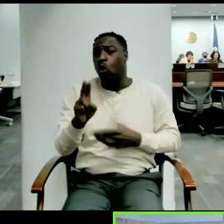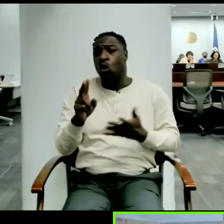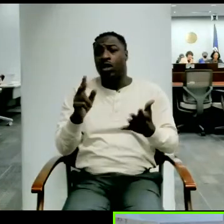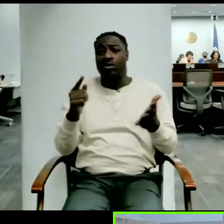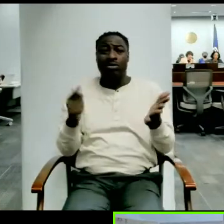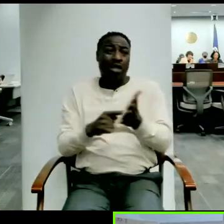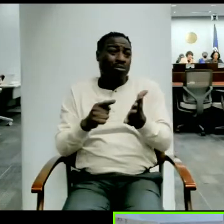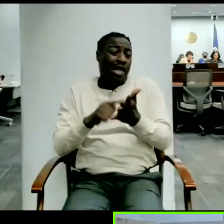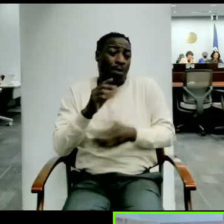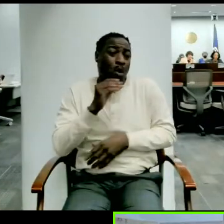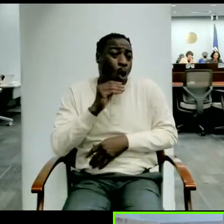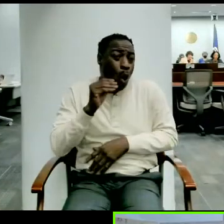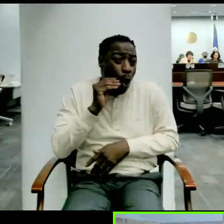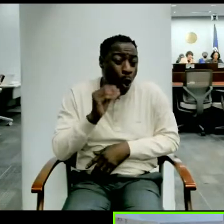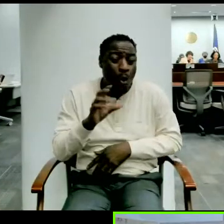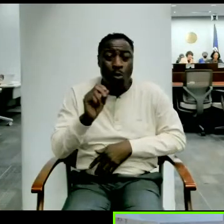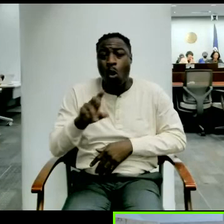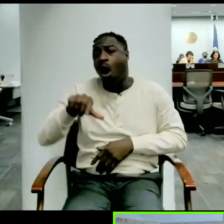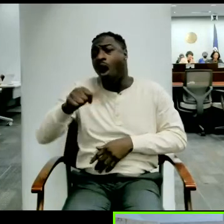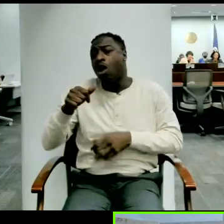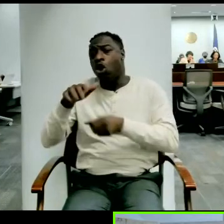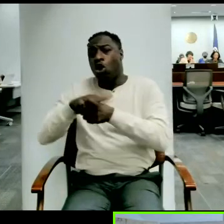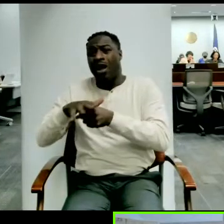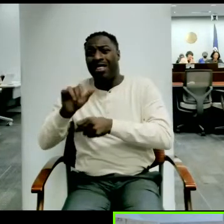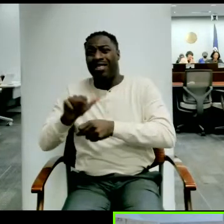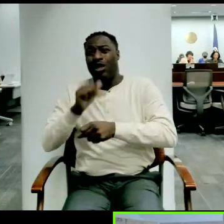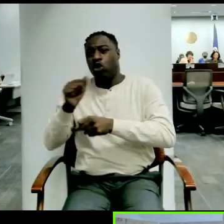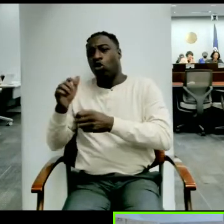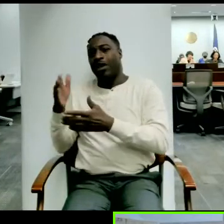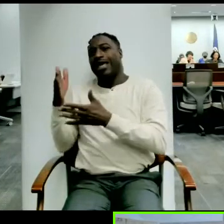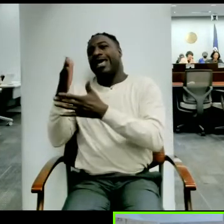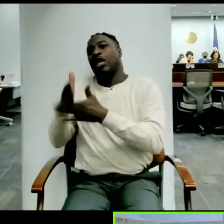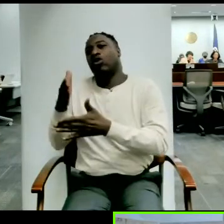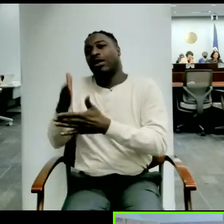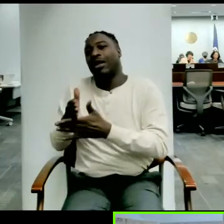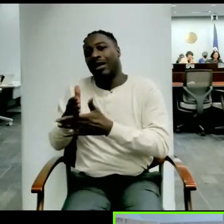but sometimes other locations that don't irritate the long COVID symptoms.